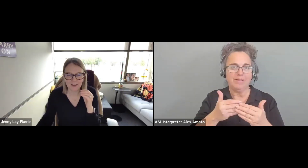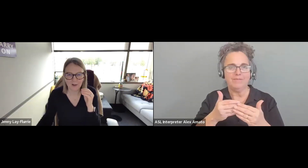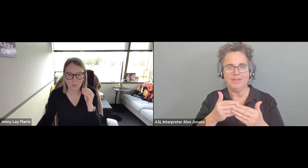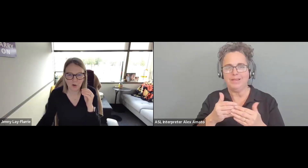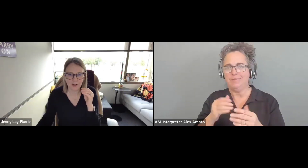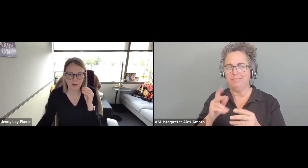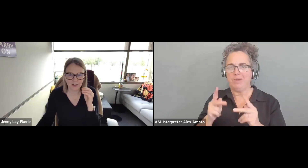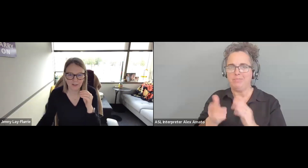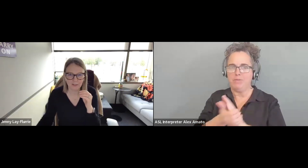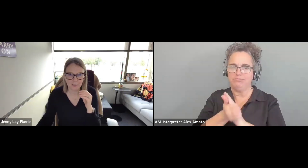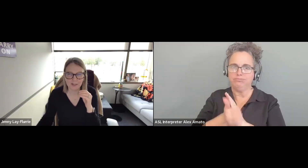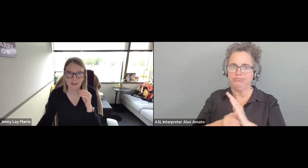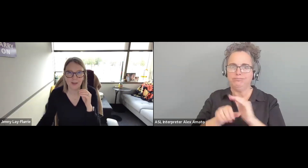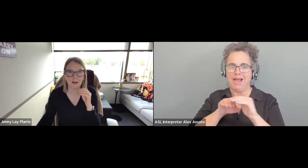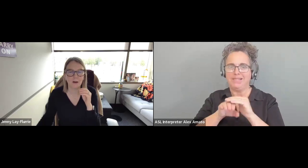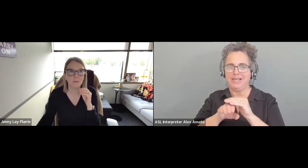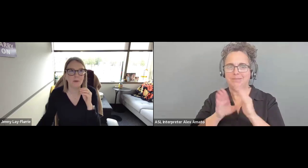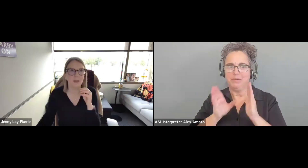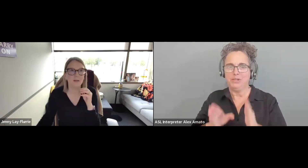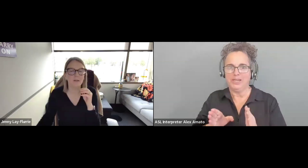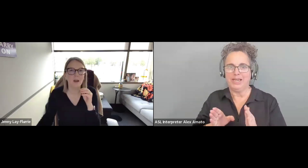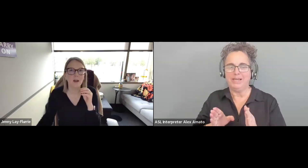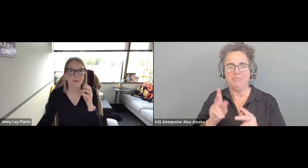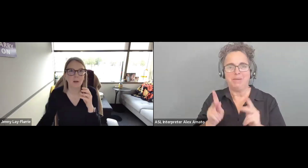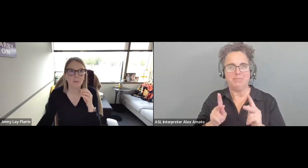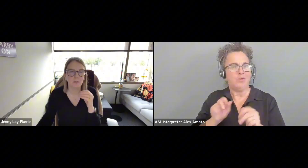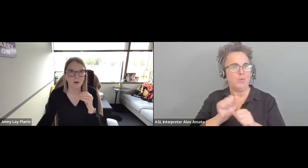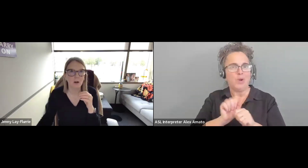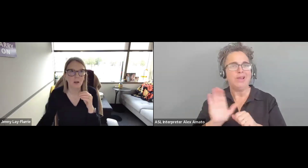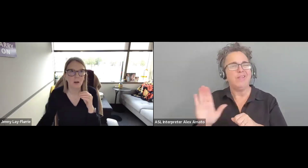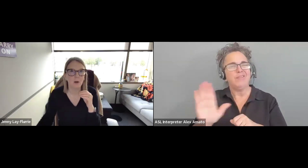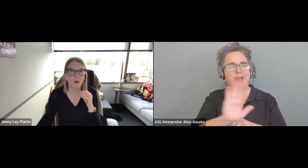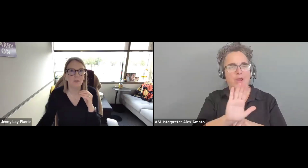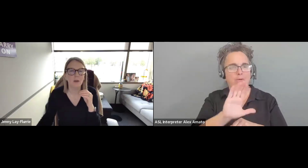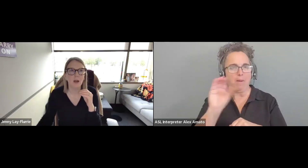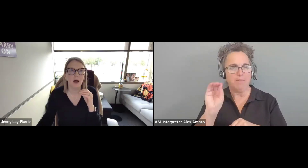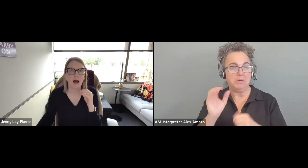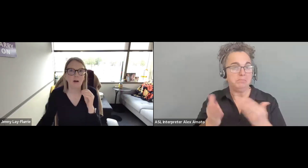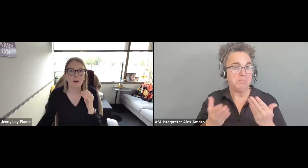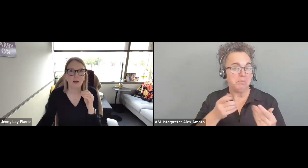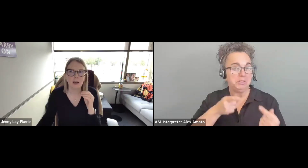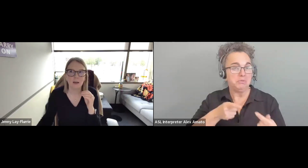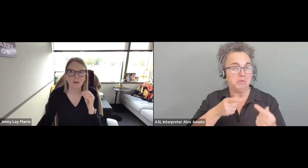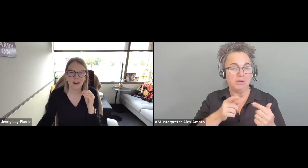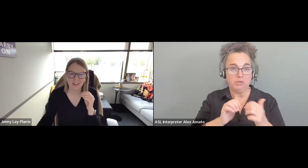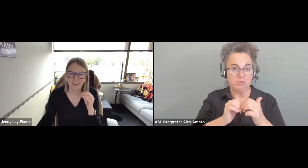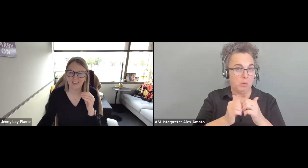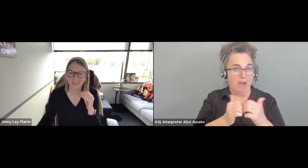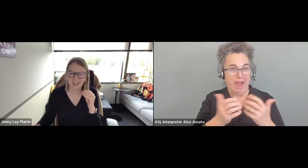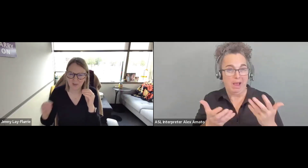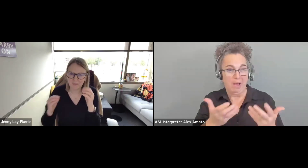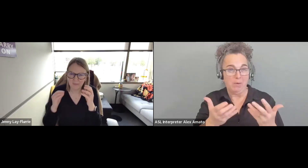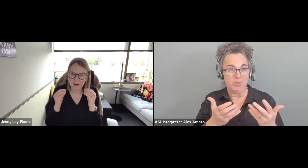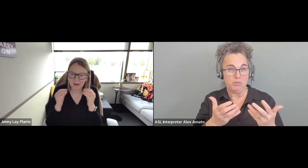that are working on accessibility in their companies that may be struggling with how can I make this, you know,